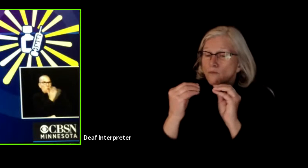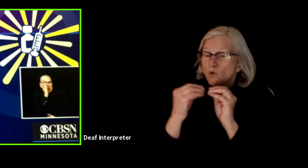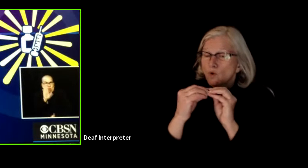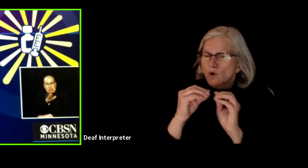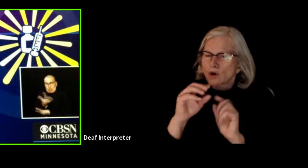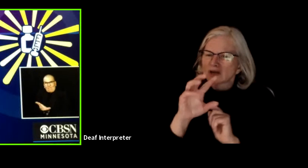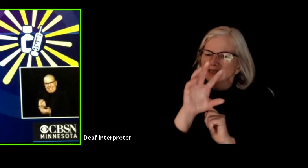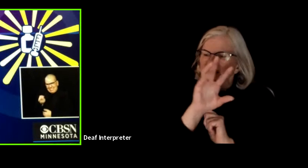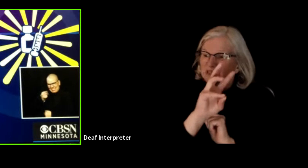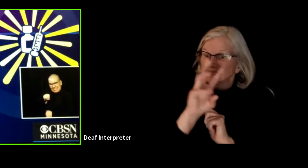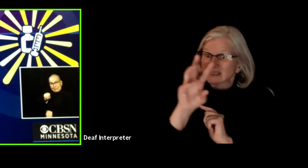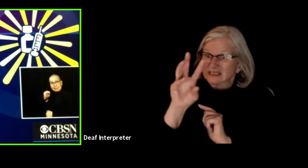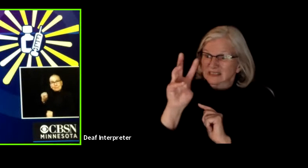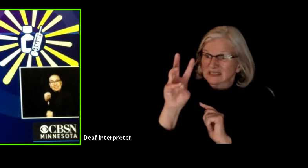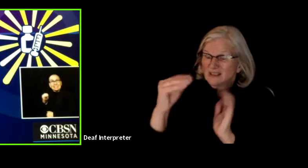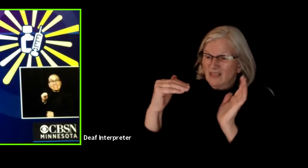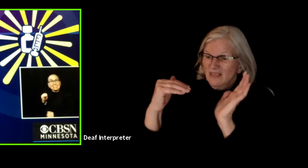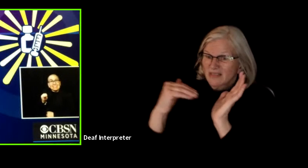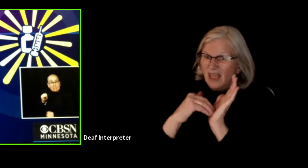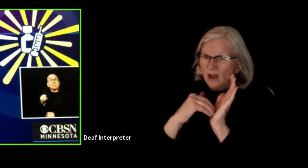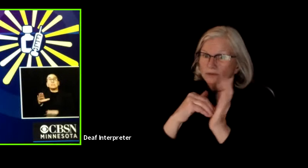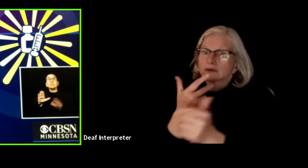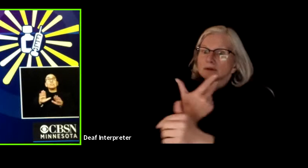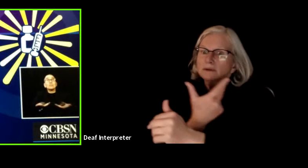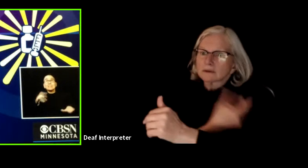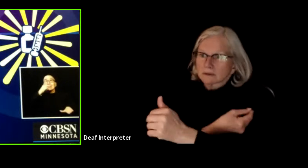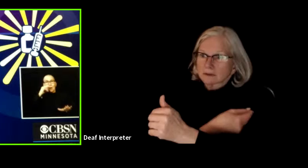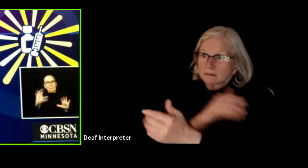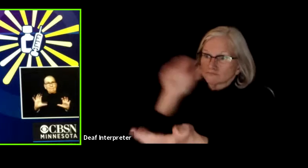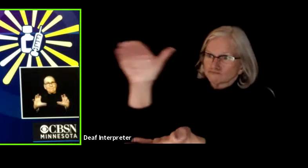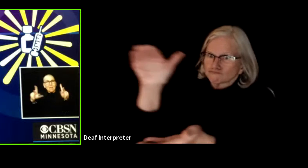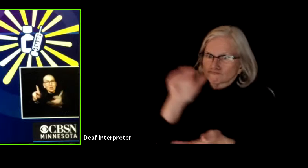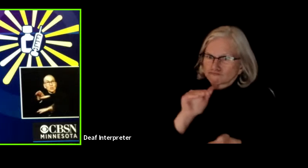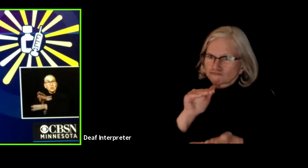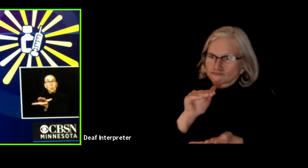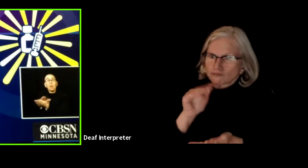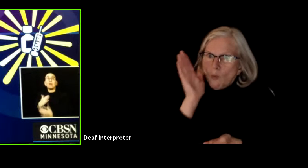TO SCHOOL. MY EIGHTH GRADER PARTICIPATED